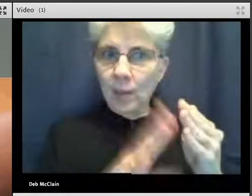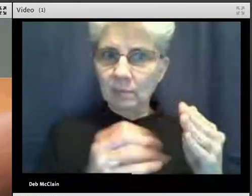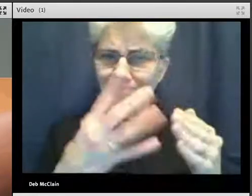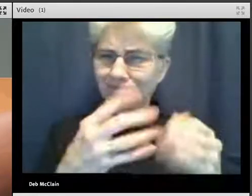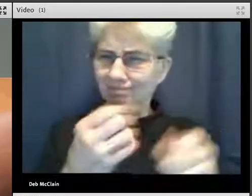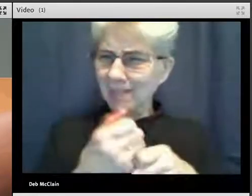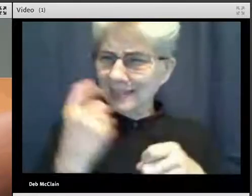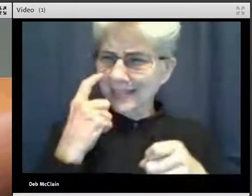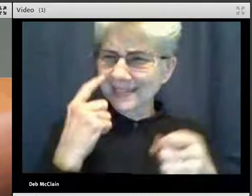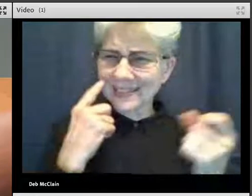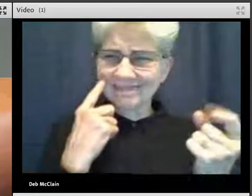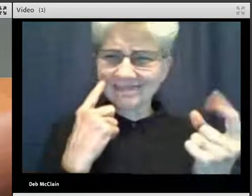Does that make sense to you?